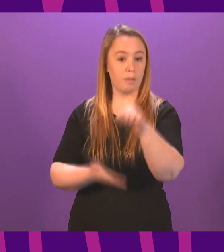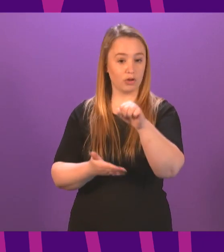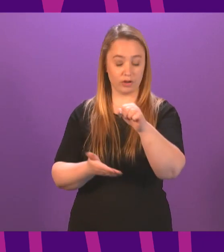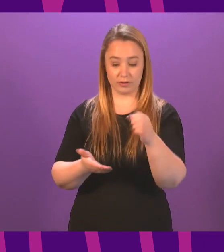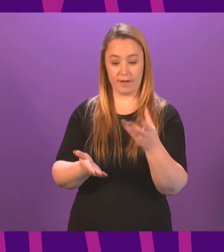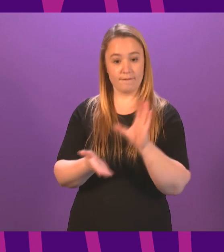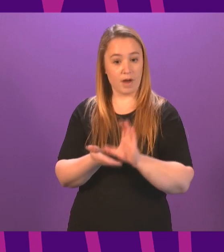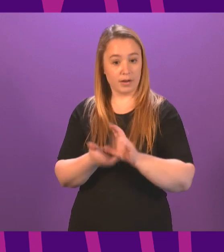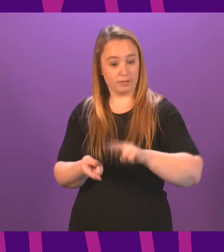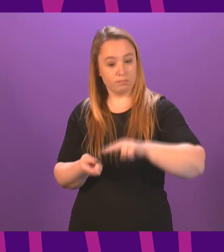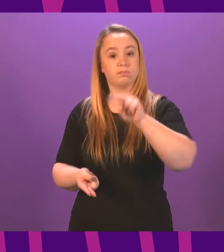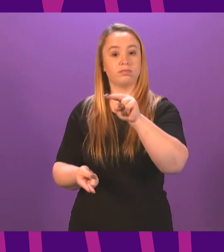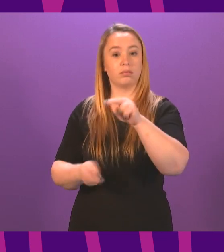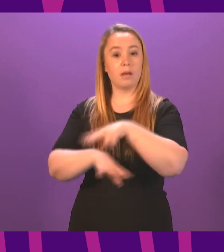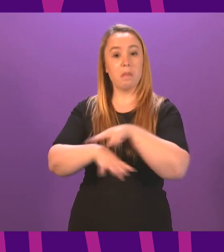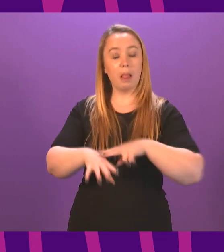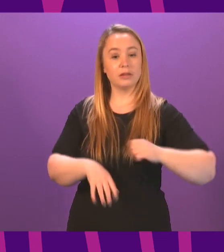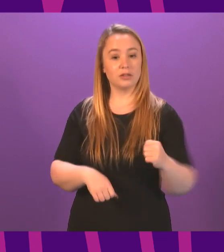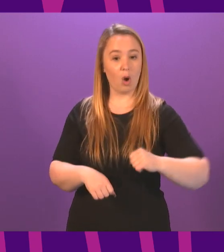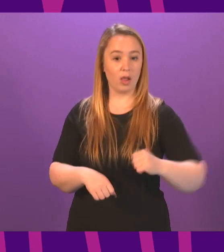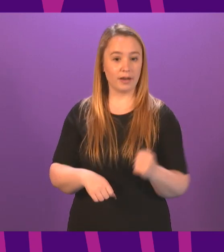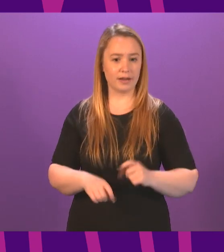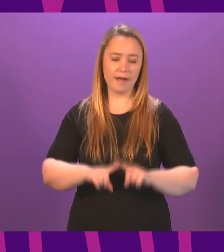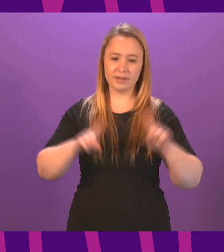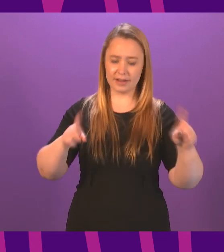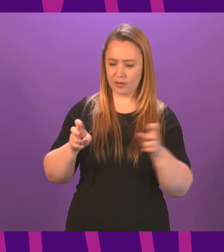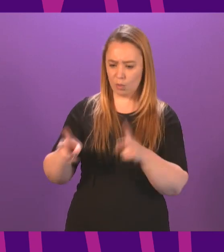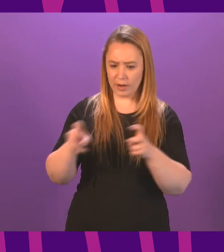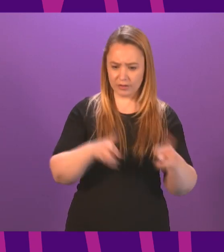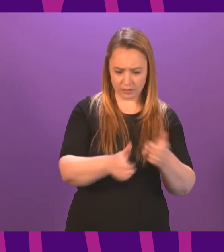Scotland also works in a range of different ways to support the mental health of police officers.